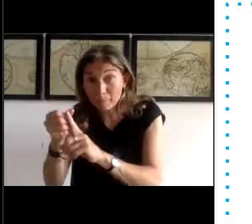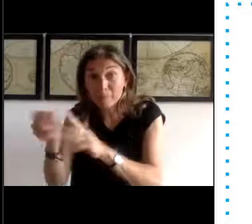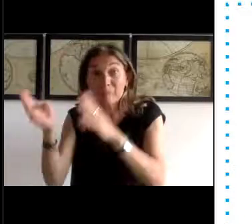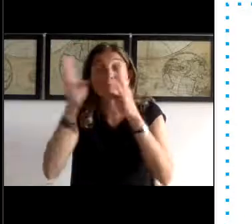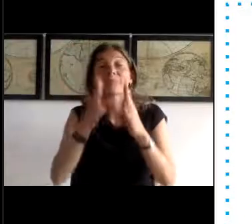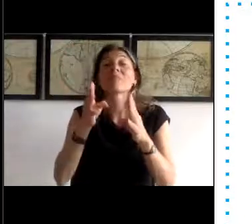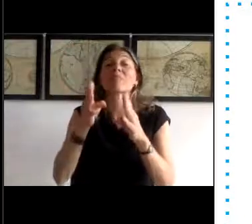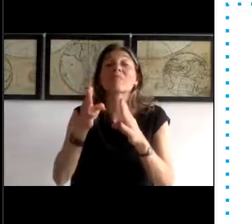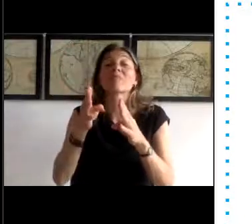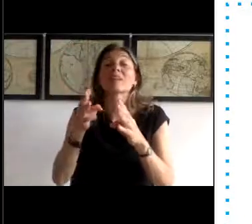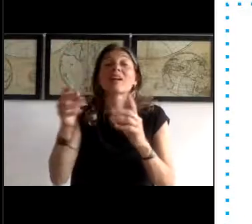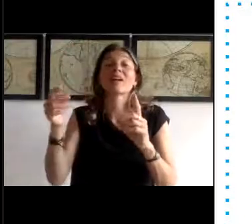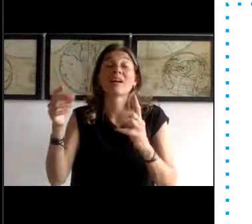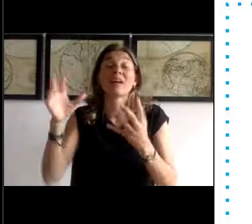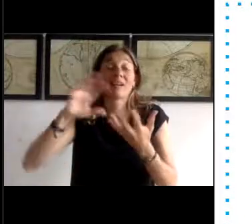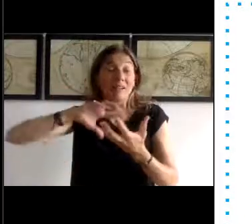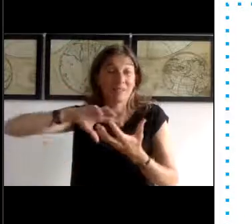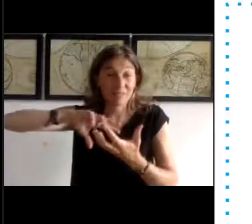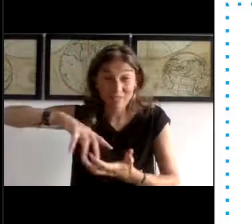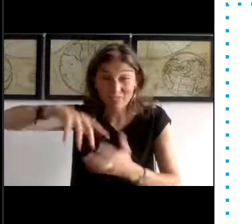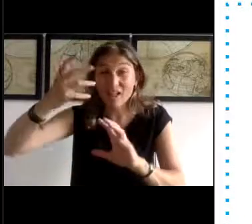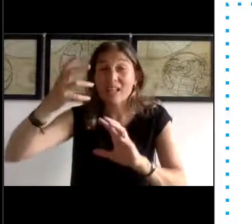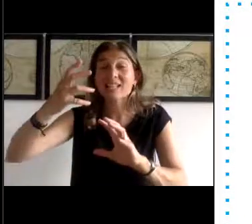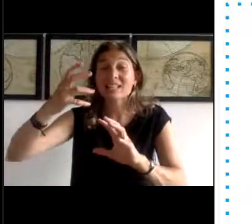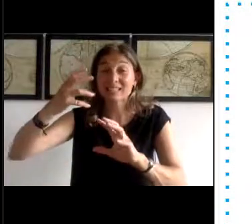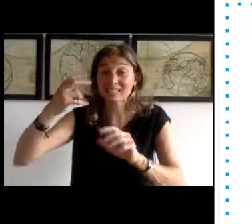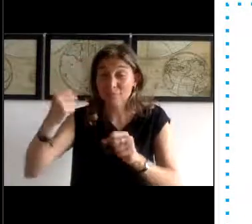to collect the needs to understand where we want to go together